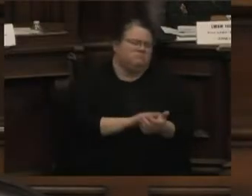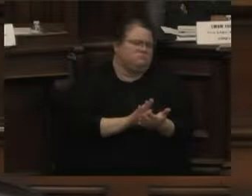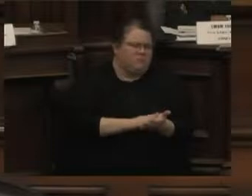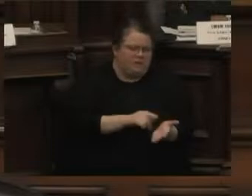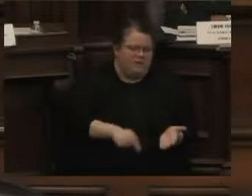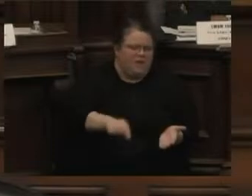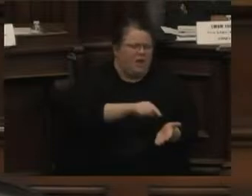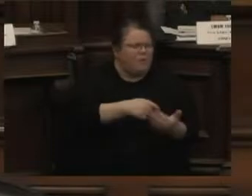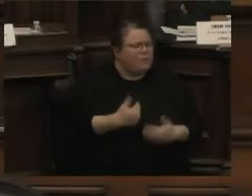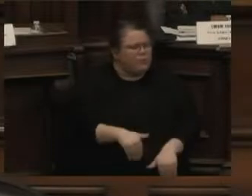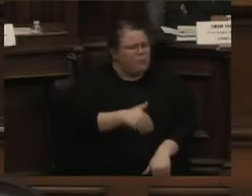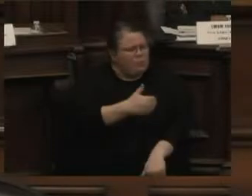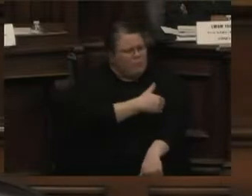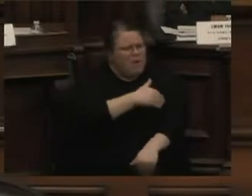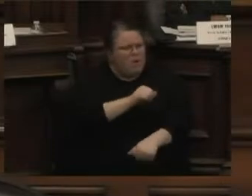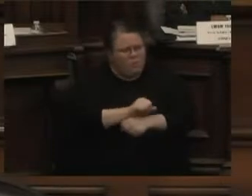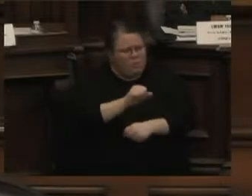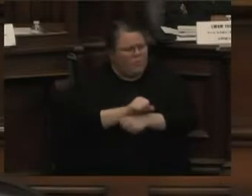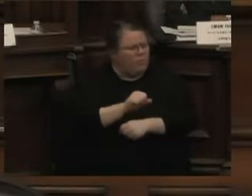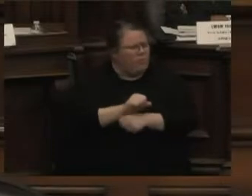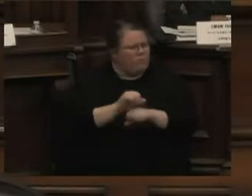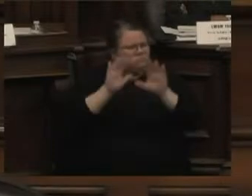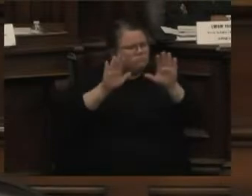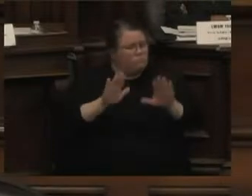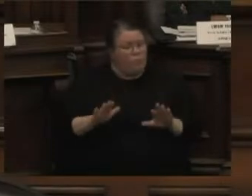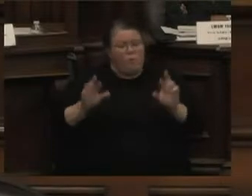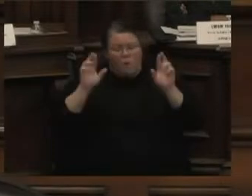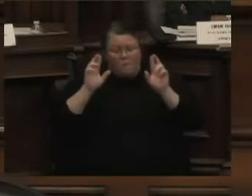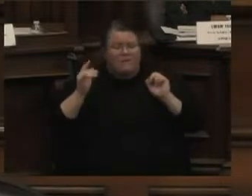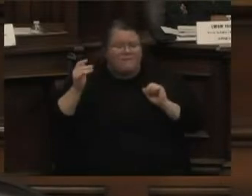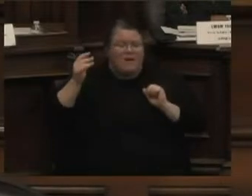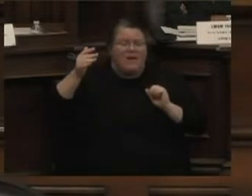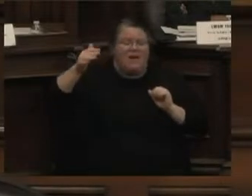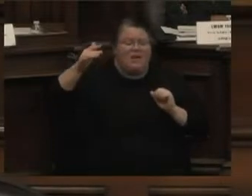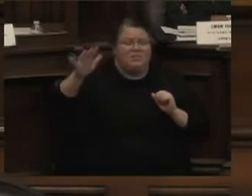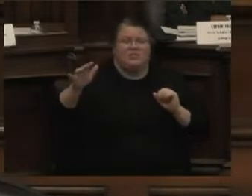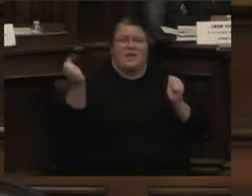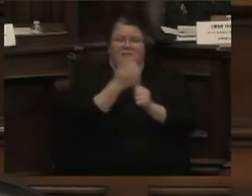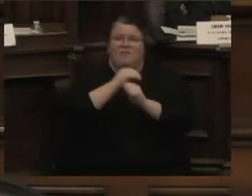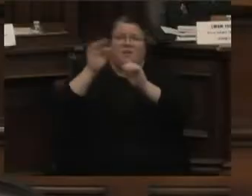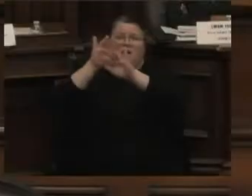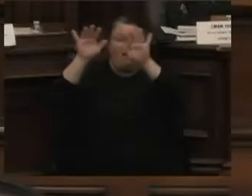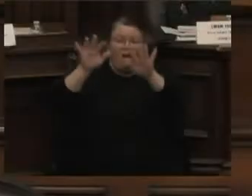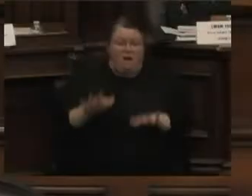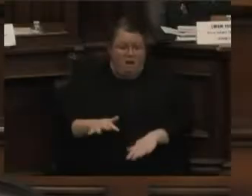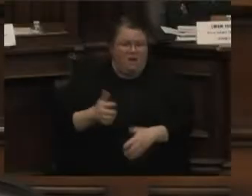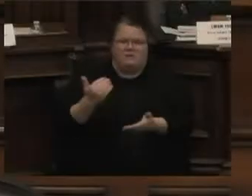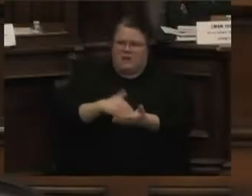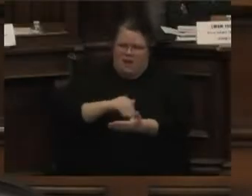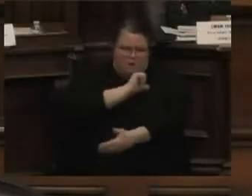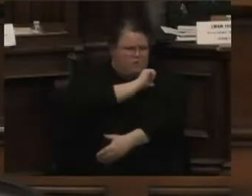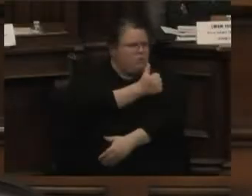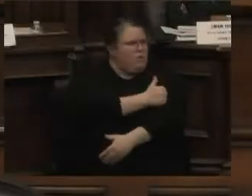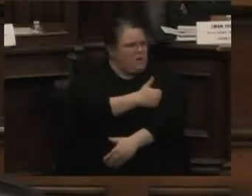wanted to give a shout out to to our investigators because they really did do a great job.